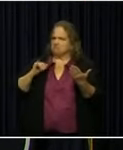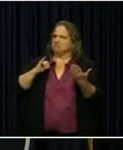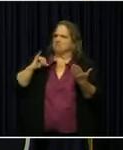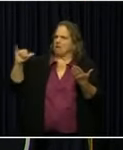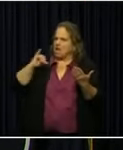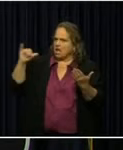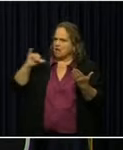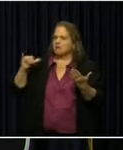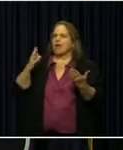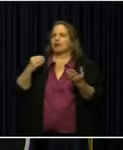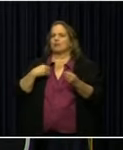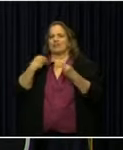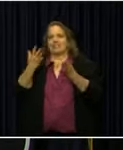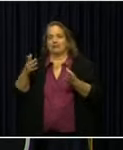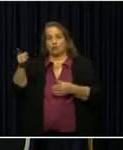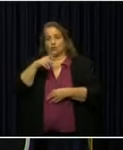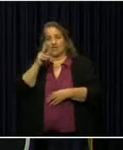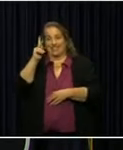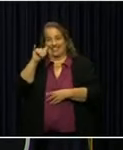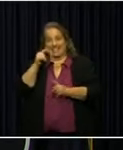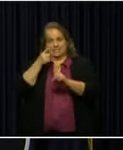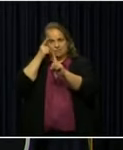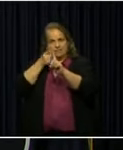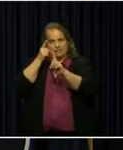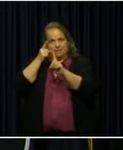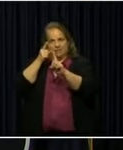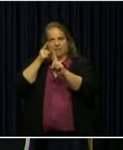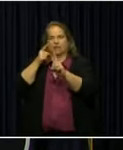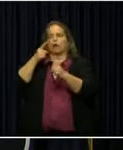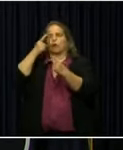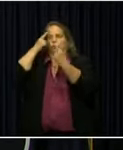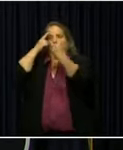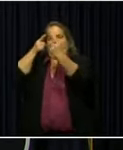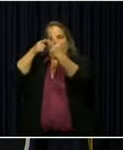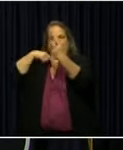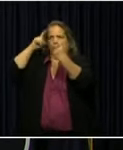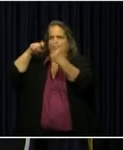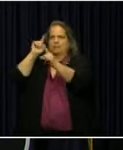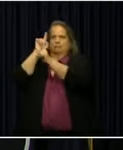THANK YOU. YOU'VE DONE A WONDERFUL JOB